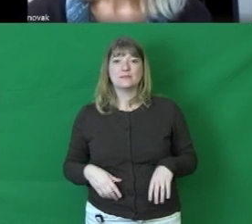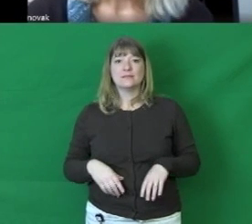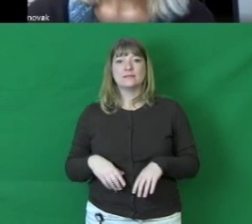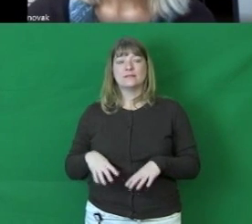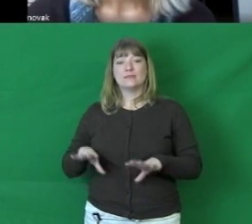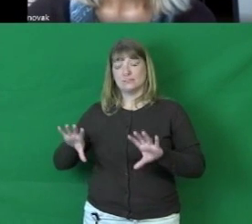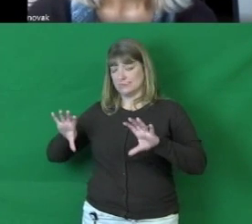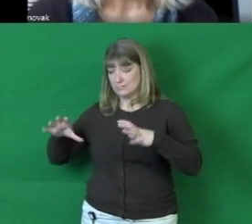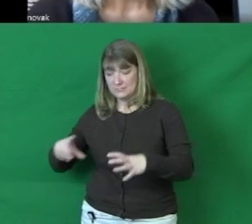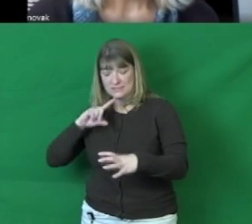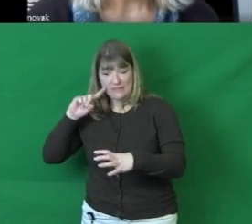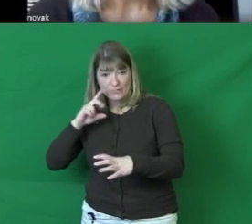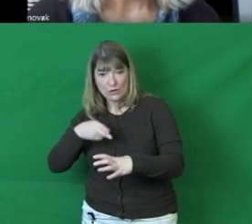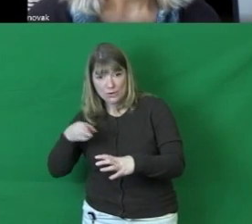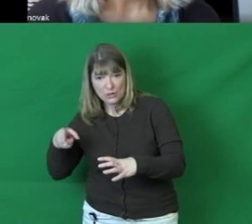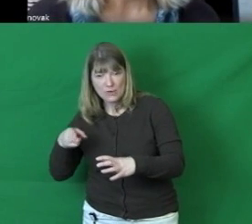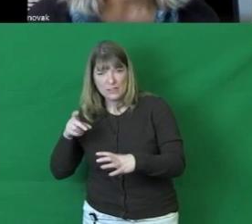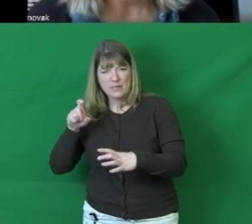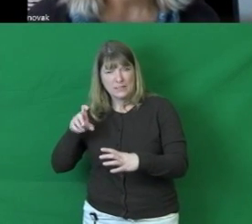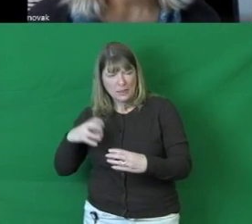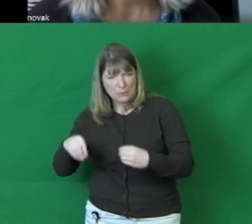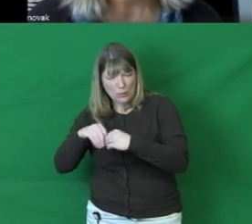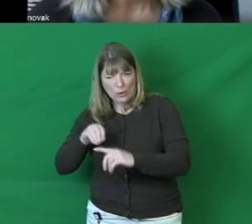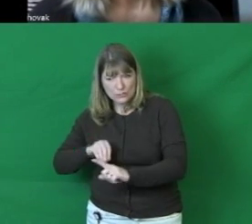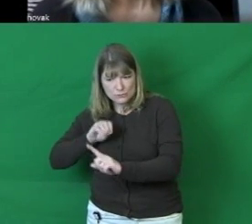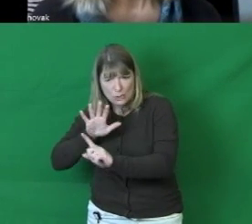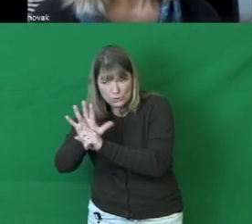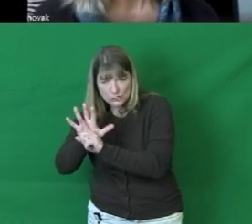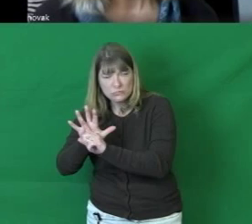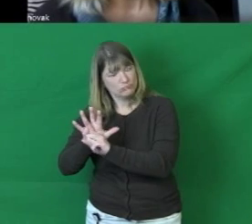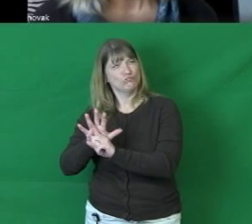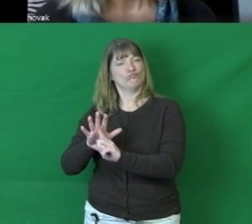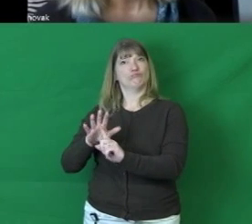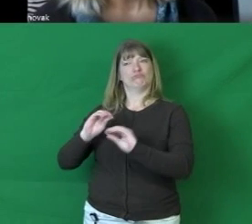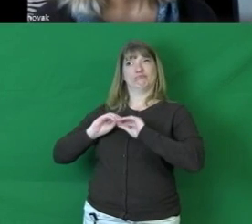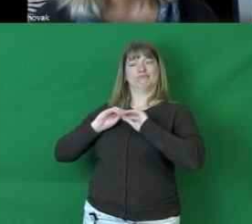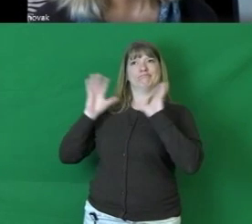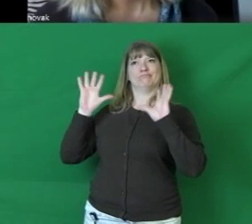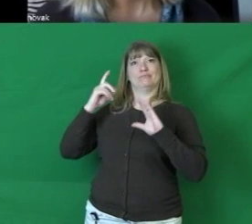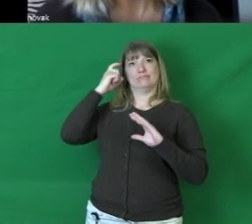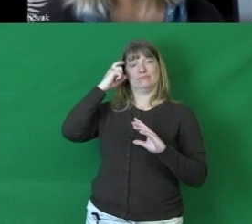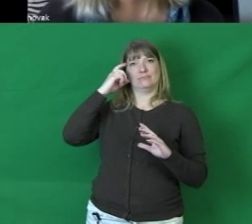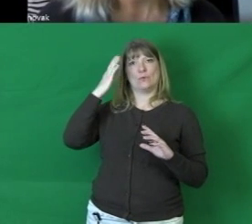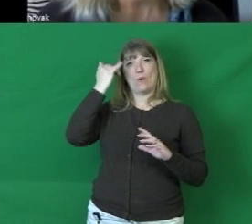Children, who are Deaf or hard of hearing, require more exposure, which makes sense, because maybe their